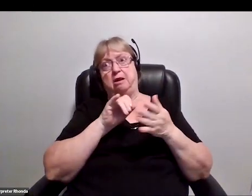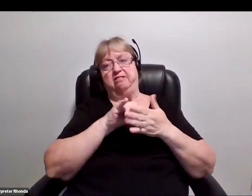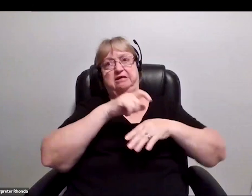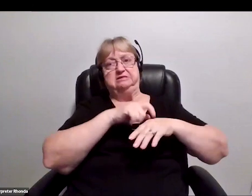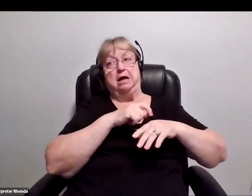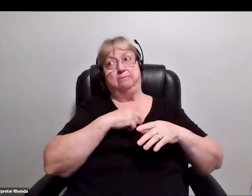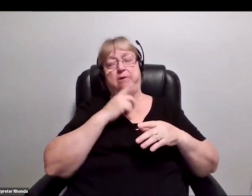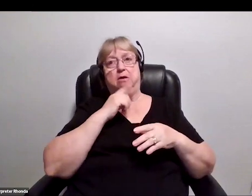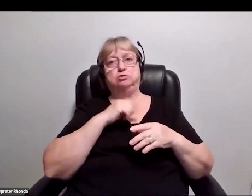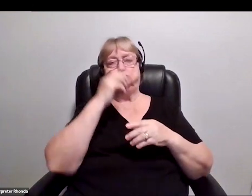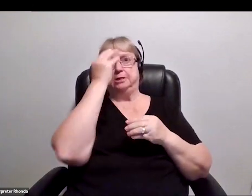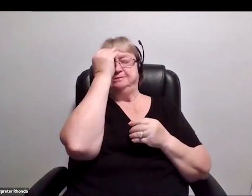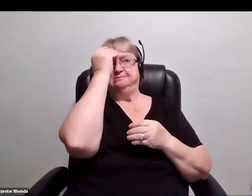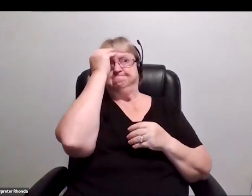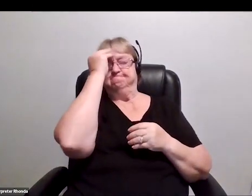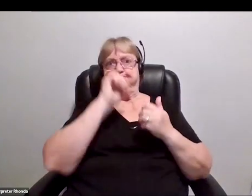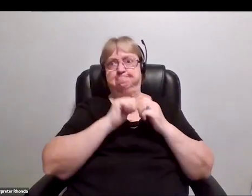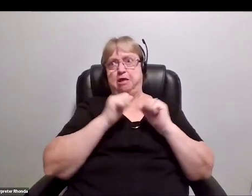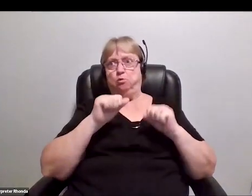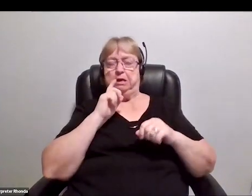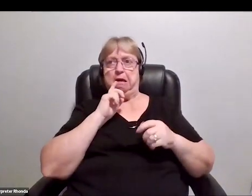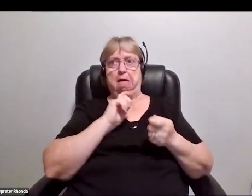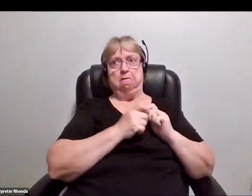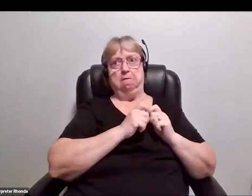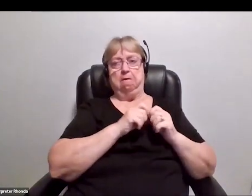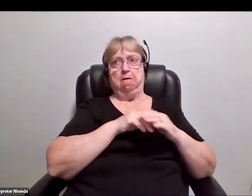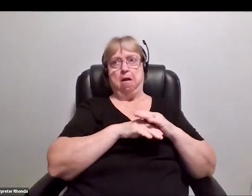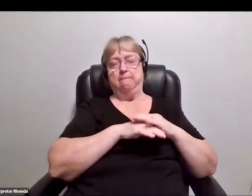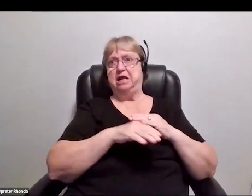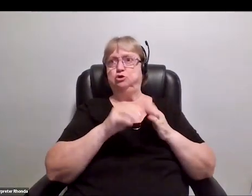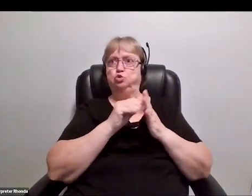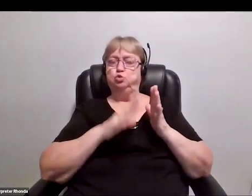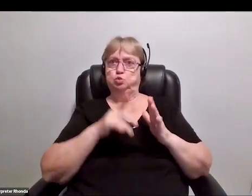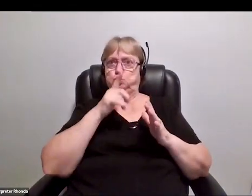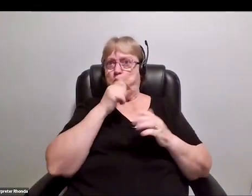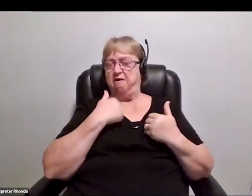I was really thinking about how we can accommodate students with all kinds of disabilities.